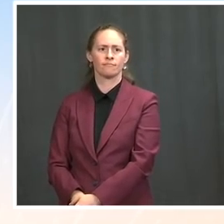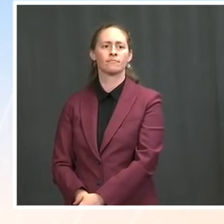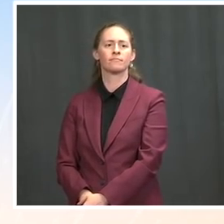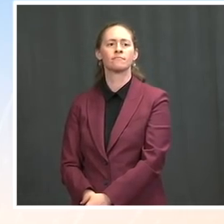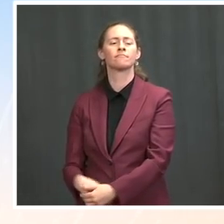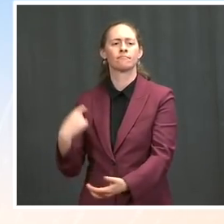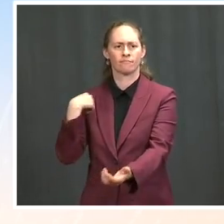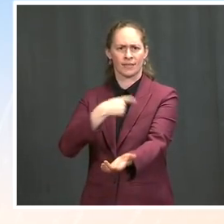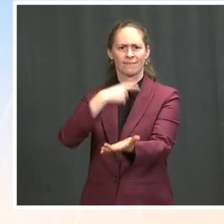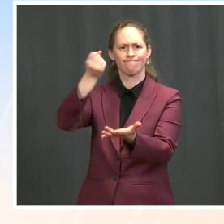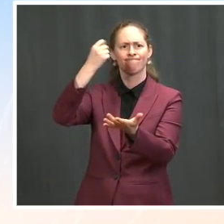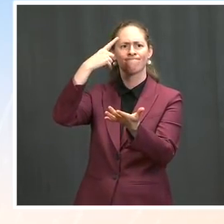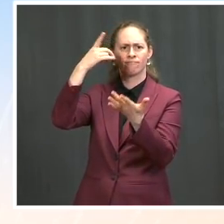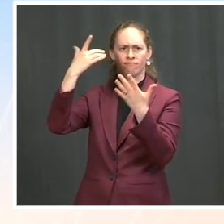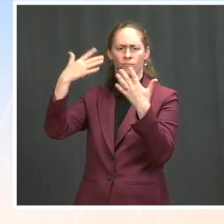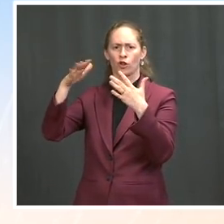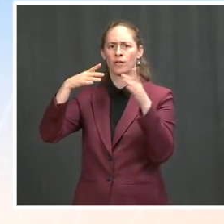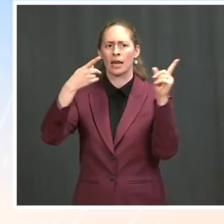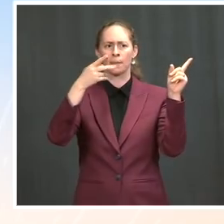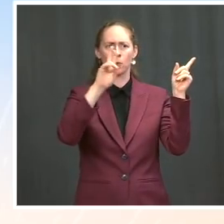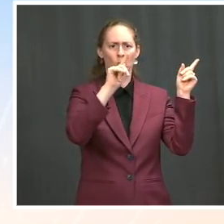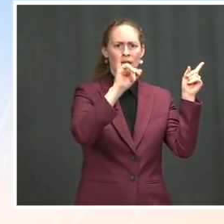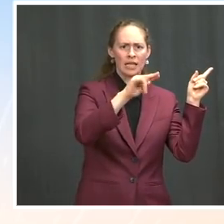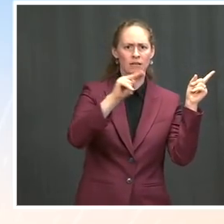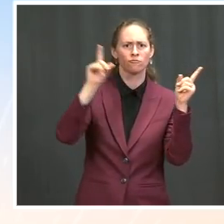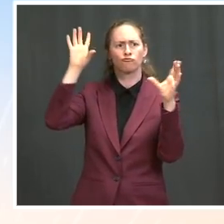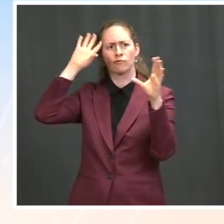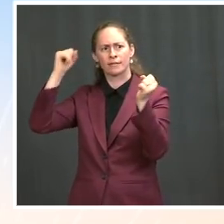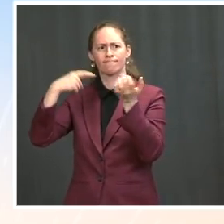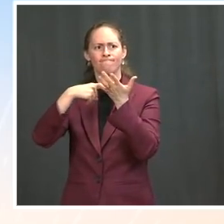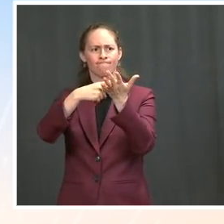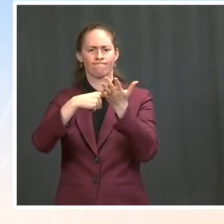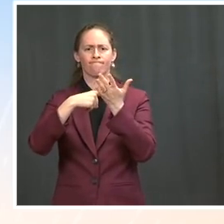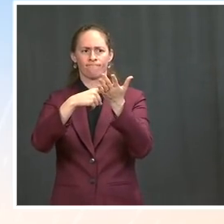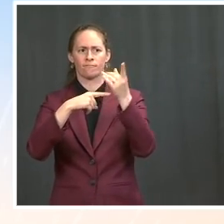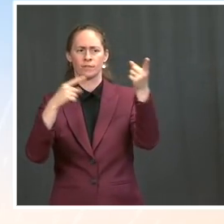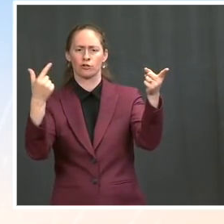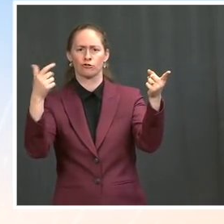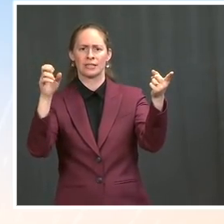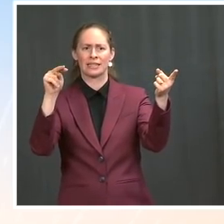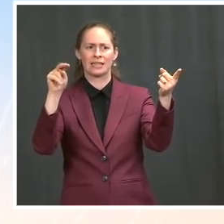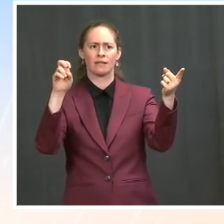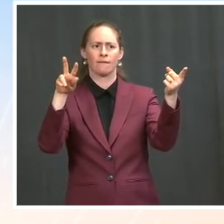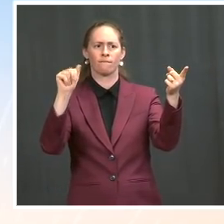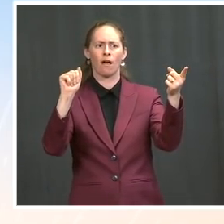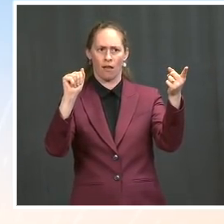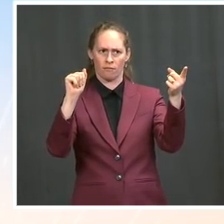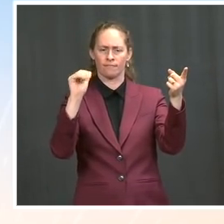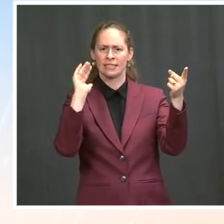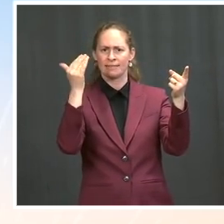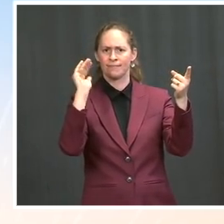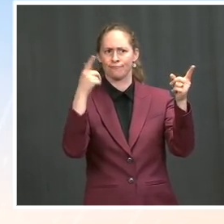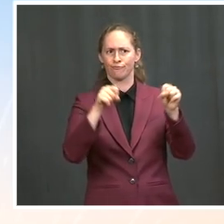I'm especially interested, as you probably understand, in the potential dialogue on cyber -- Ms. Psaki: Sure.